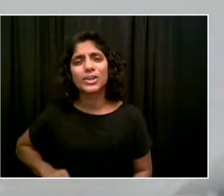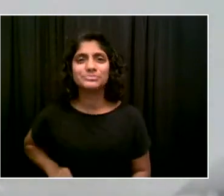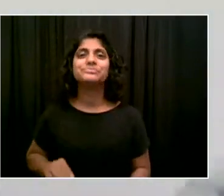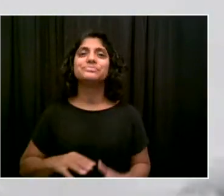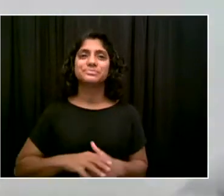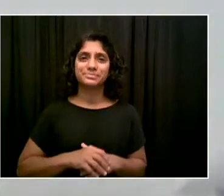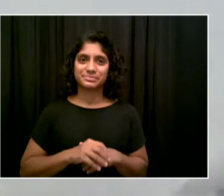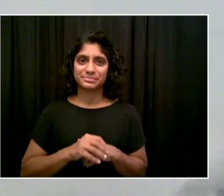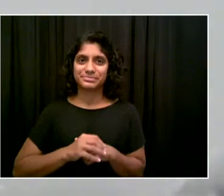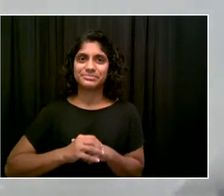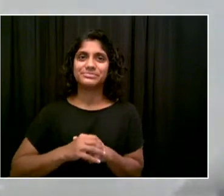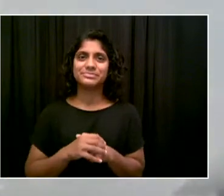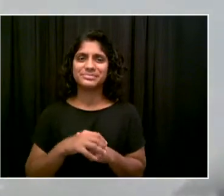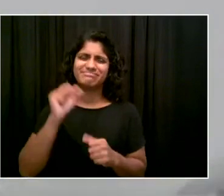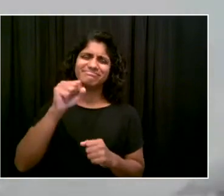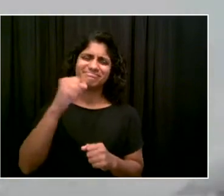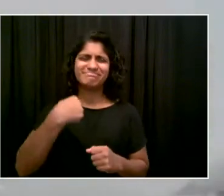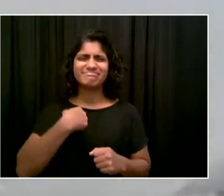WE ARE AN ORGANIZATION OF SUBWAY AND BUS